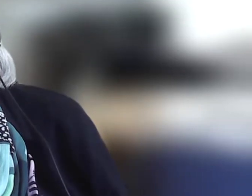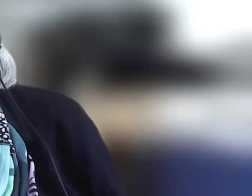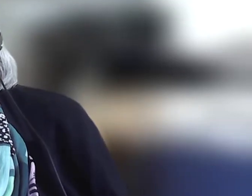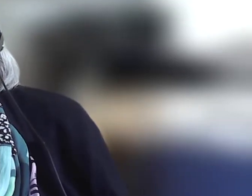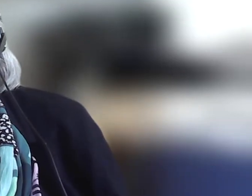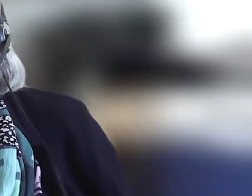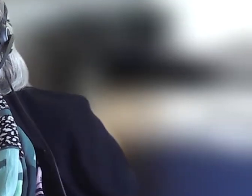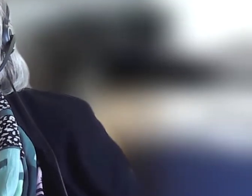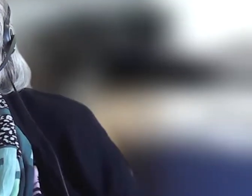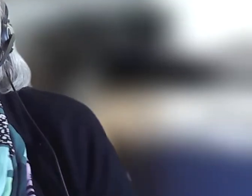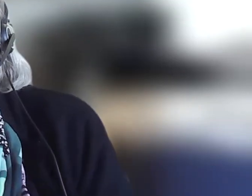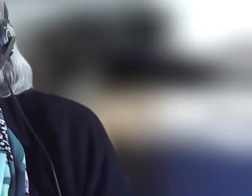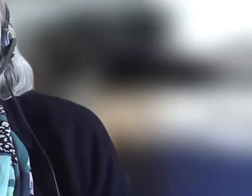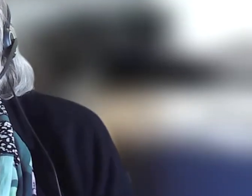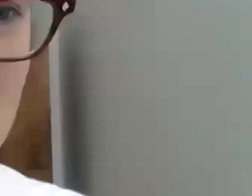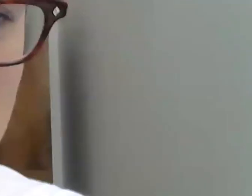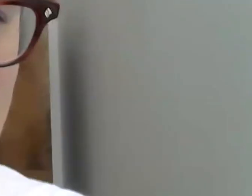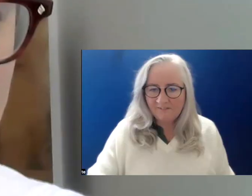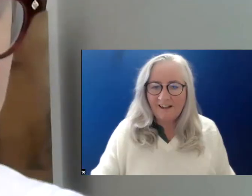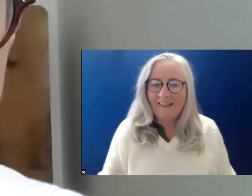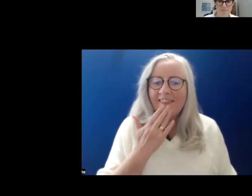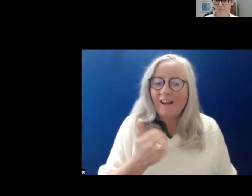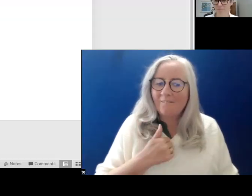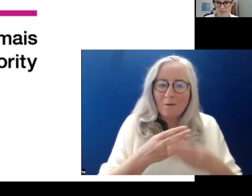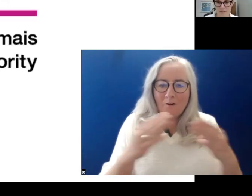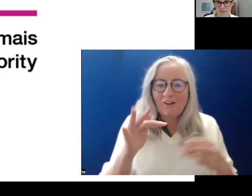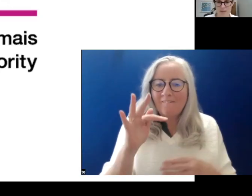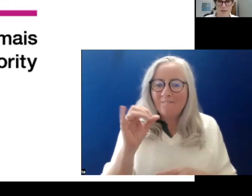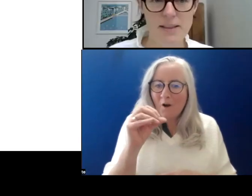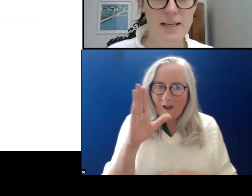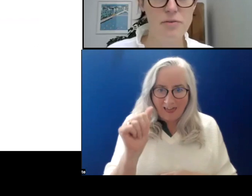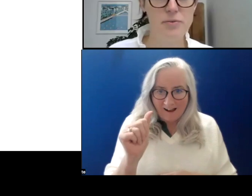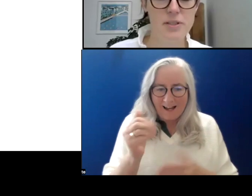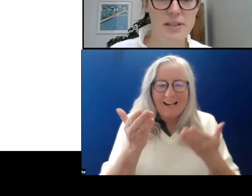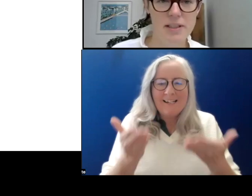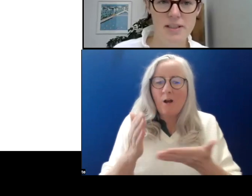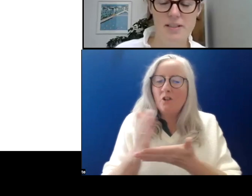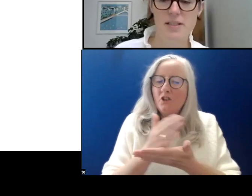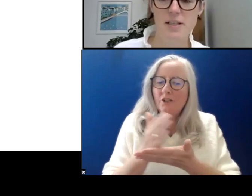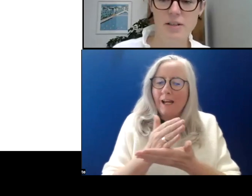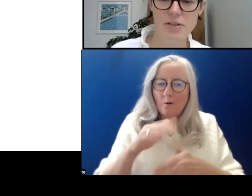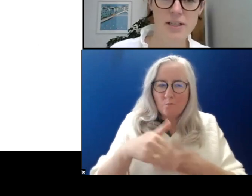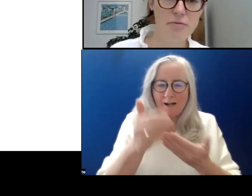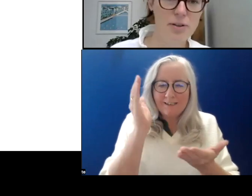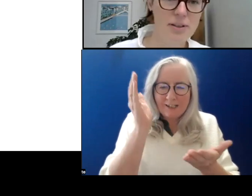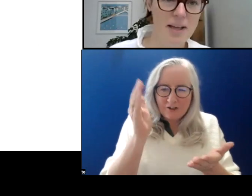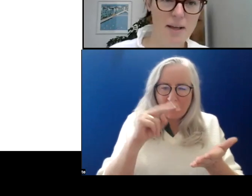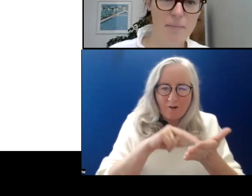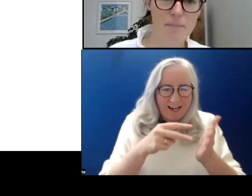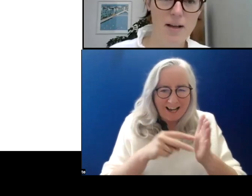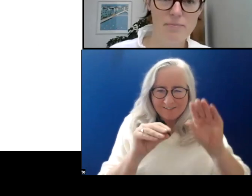my presentation and get organized here if you bare with me and thank you to the CEUD for having me